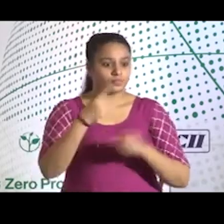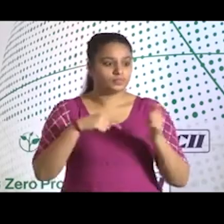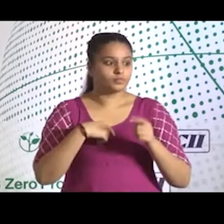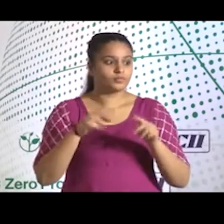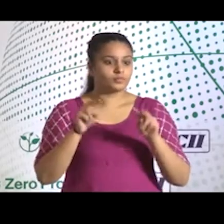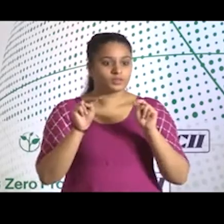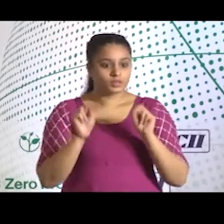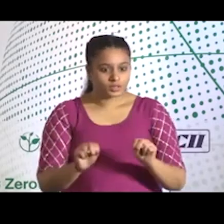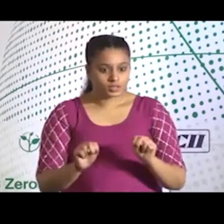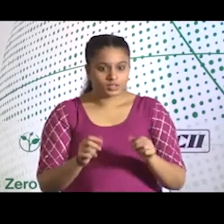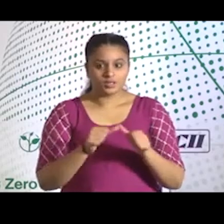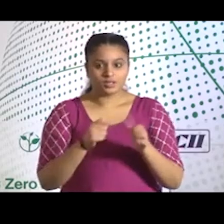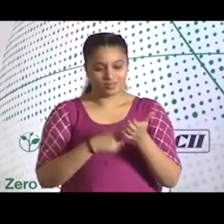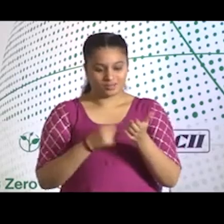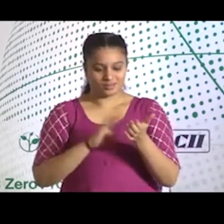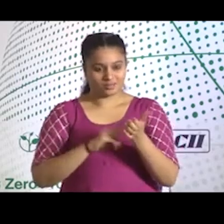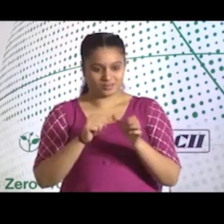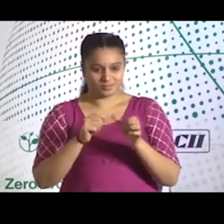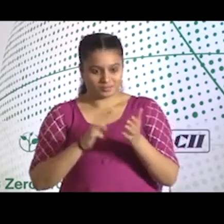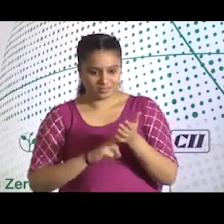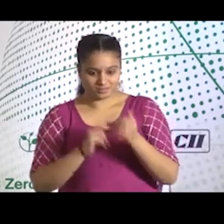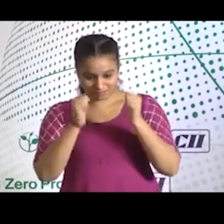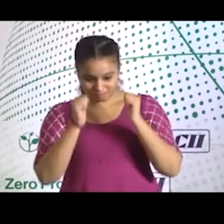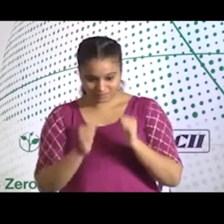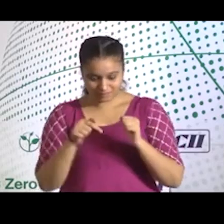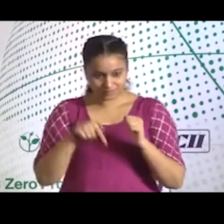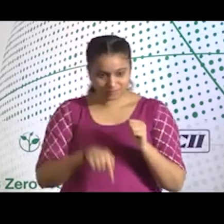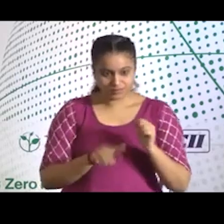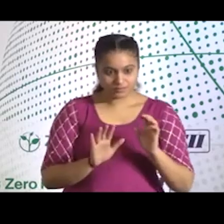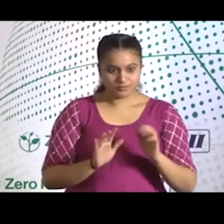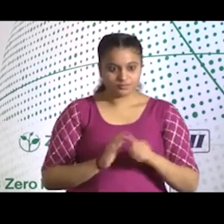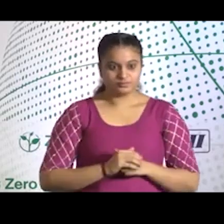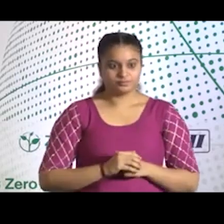Wherever you're sitting as well as Mira Shenoy,